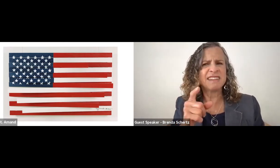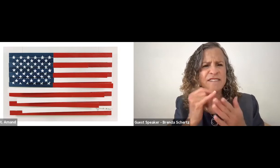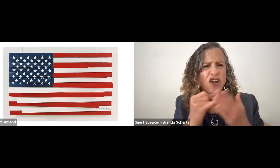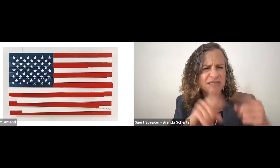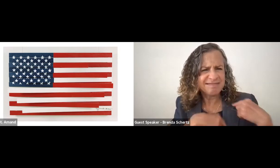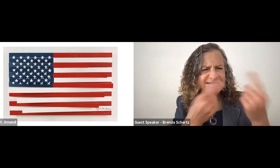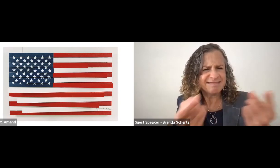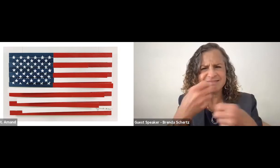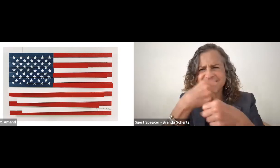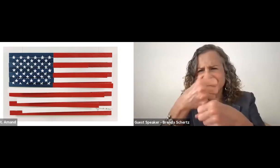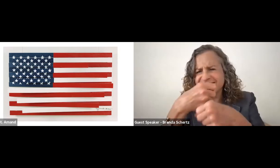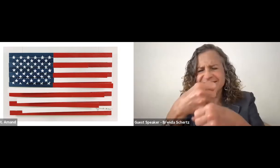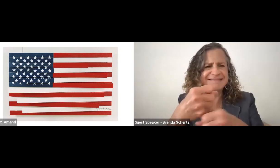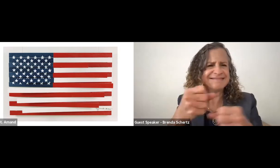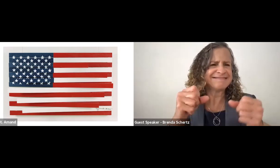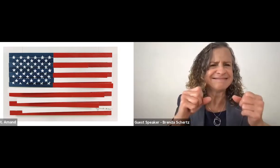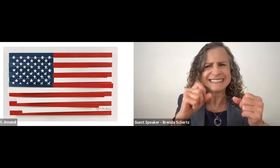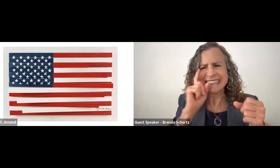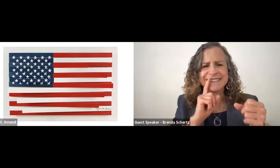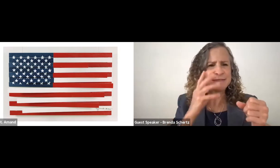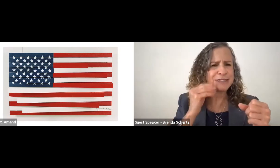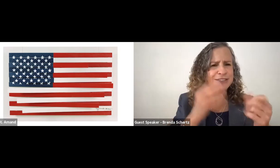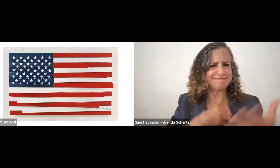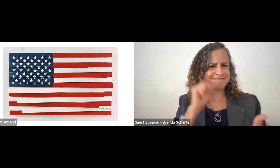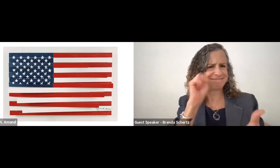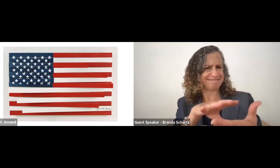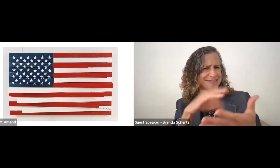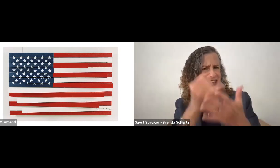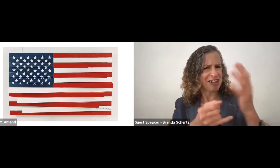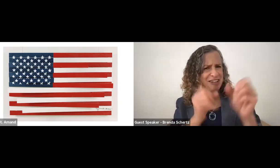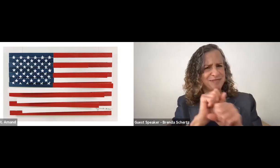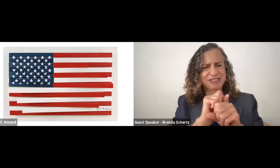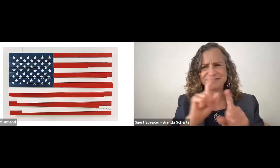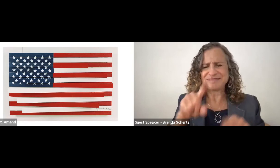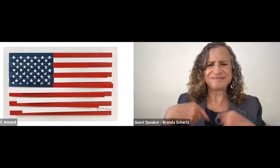De'VIA was... we've had Deaf artists, you know,